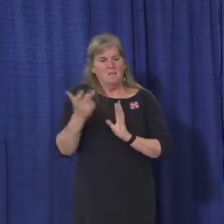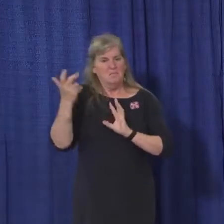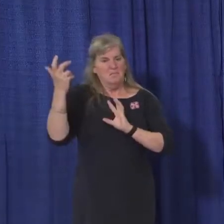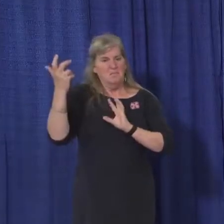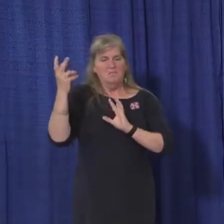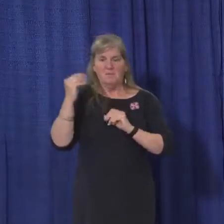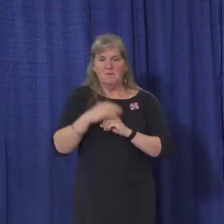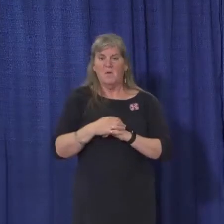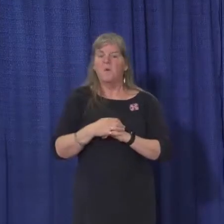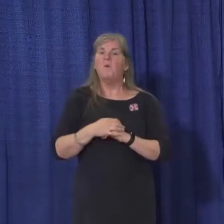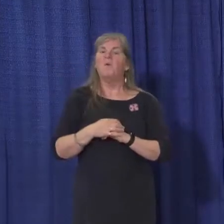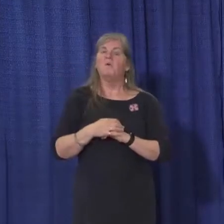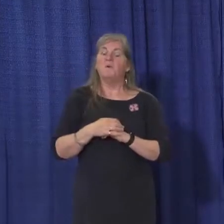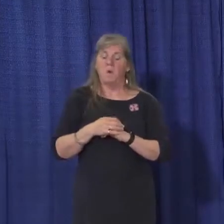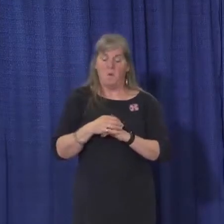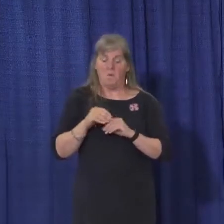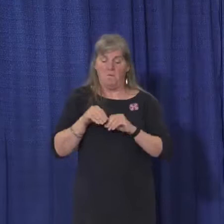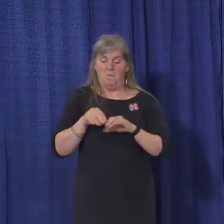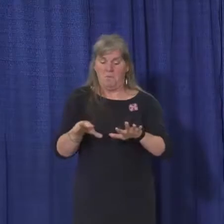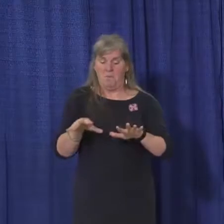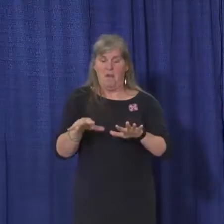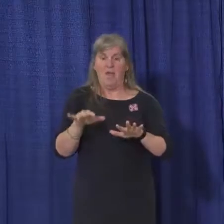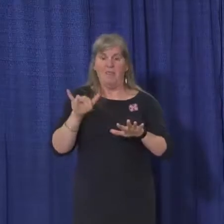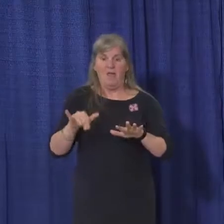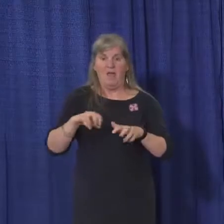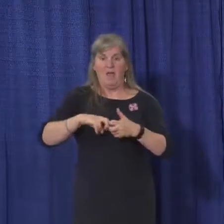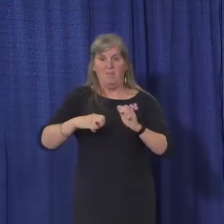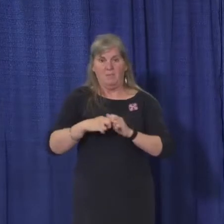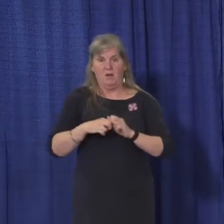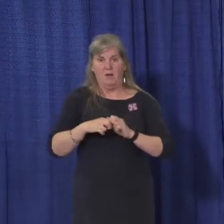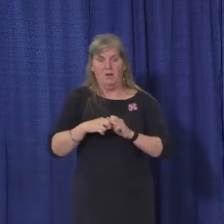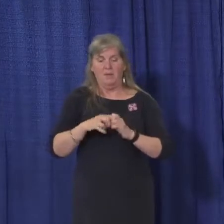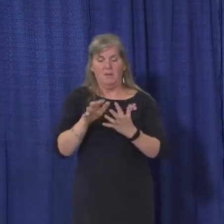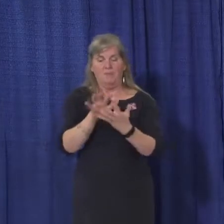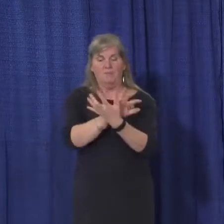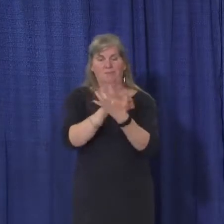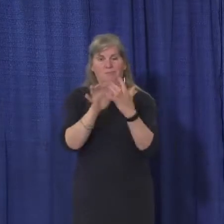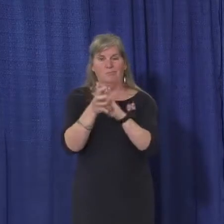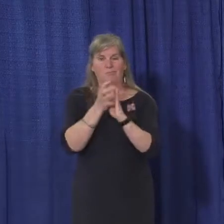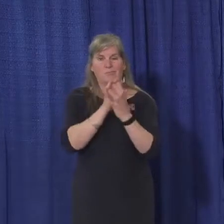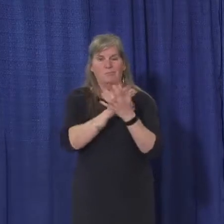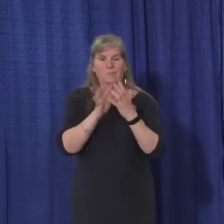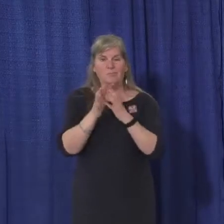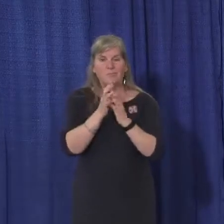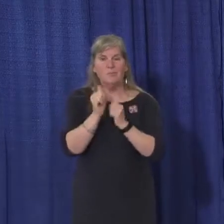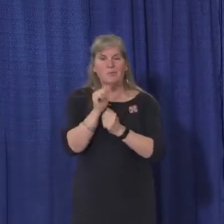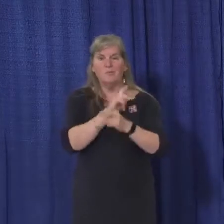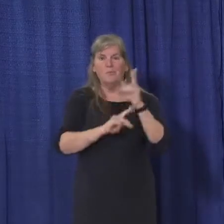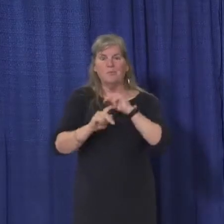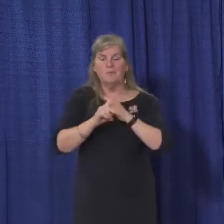that has gotten us into trouble it's the spread in close crowded and often clothes gatherings of